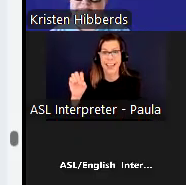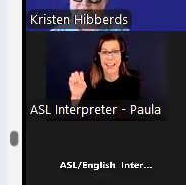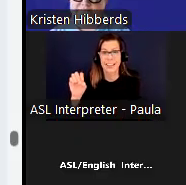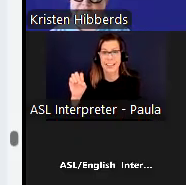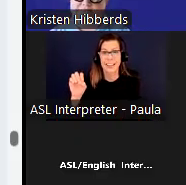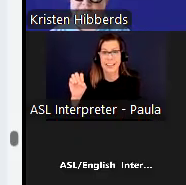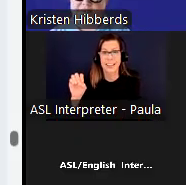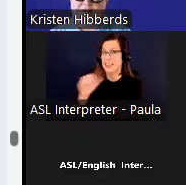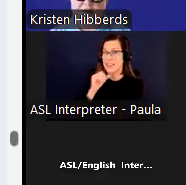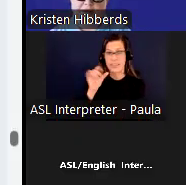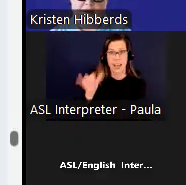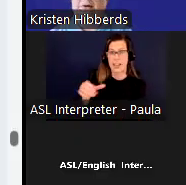Not in that section, no. Thank you. OK.